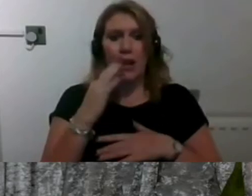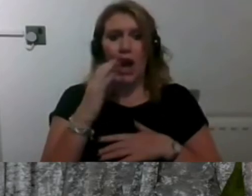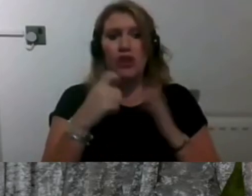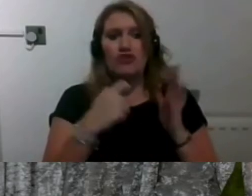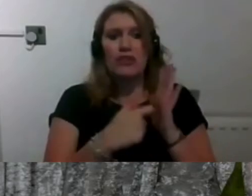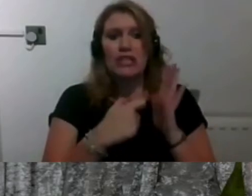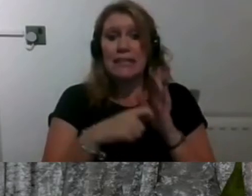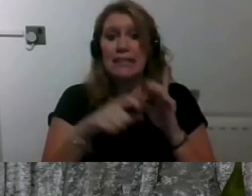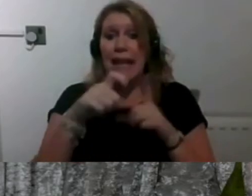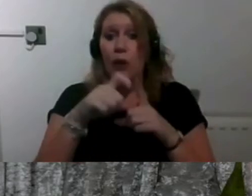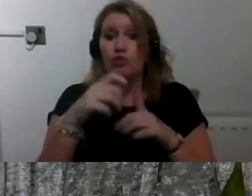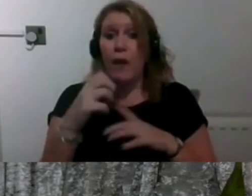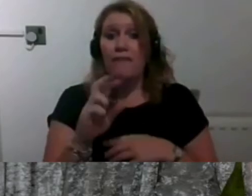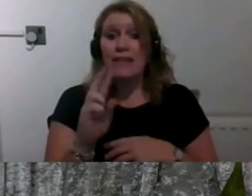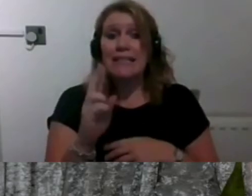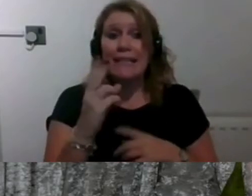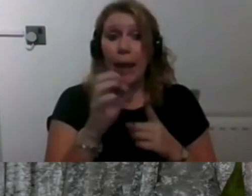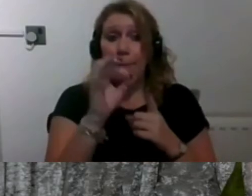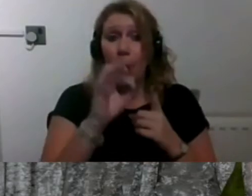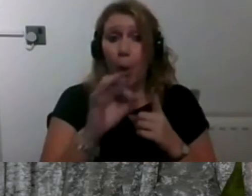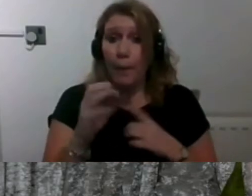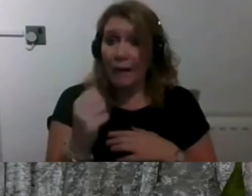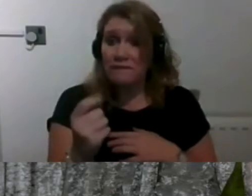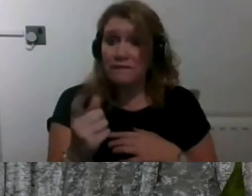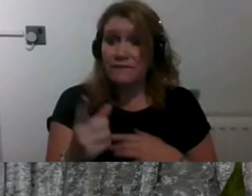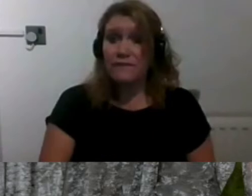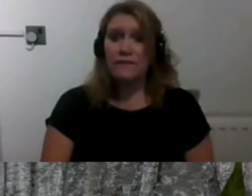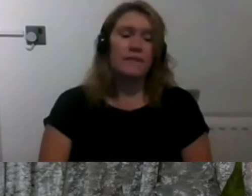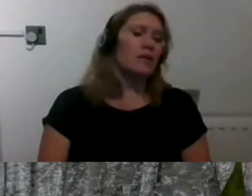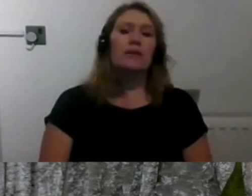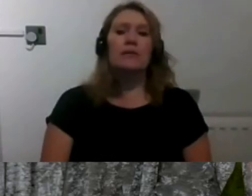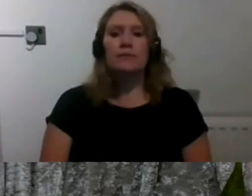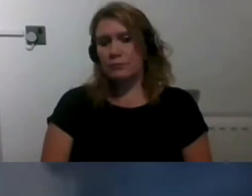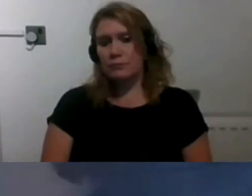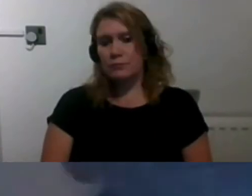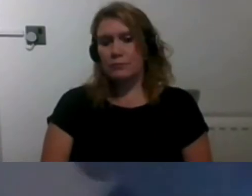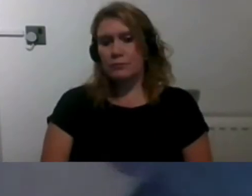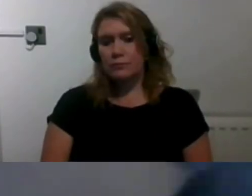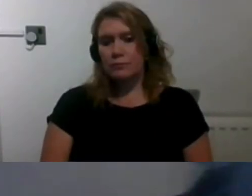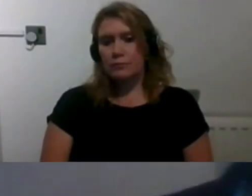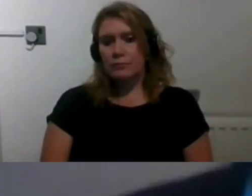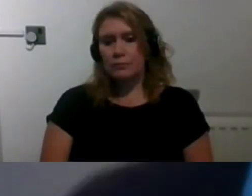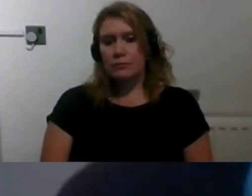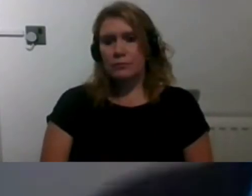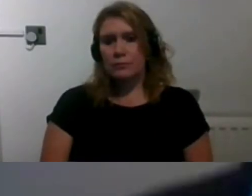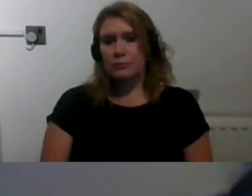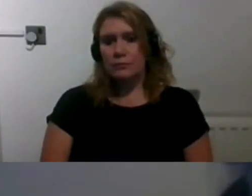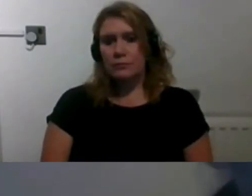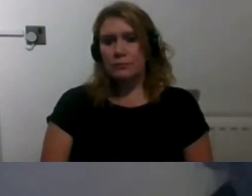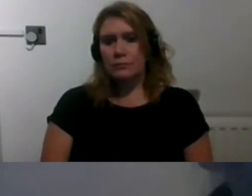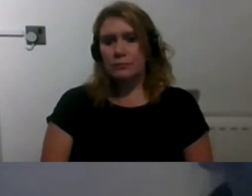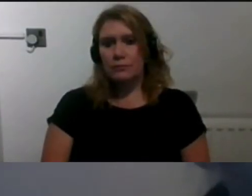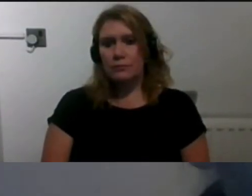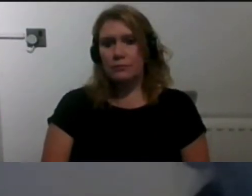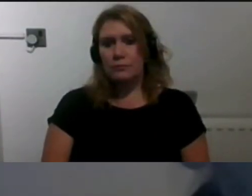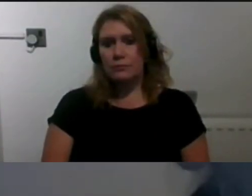I have a second poem, this one